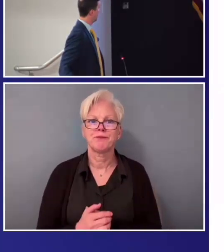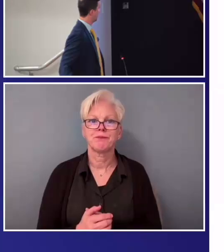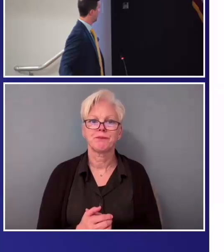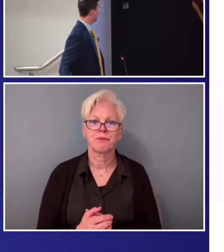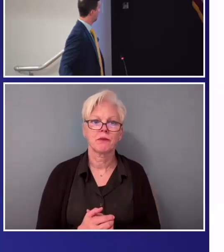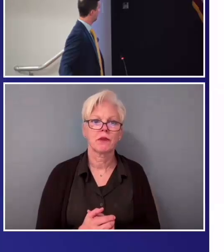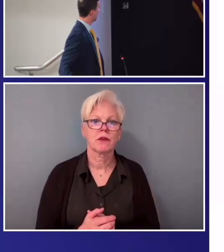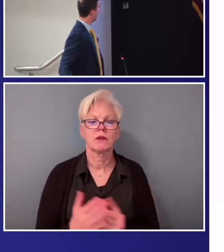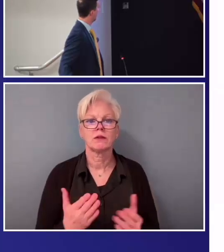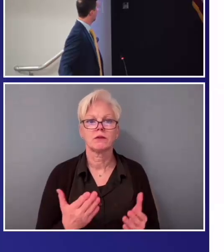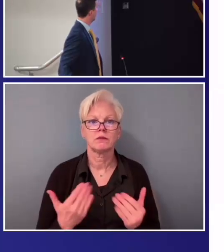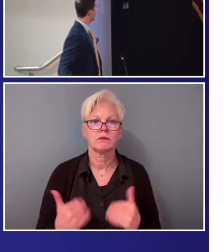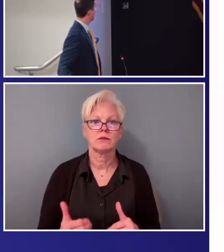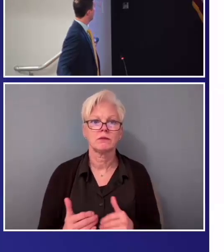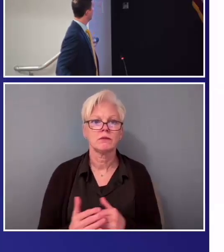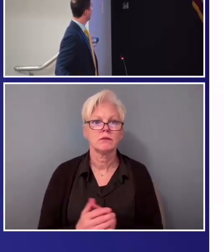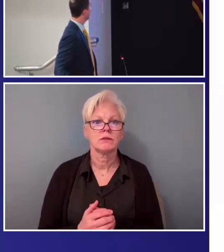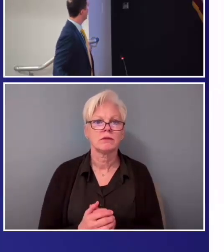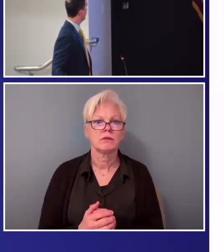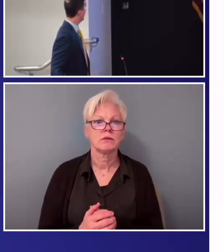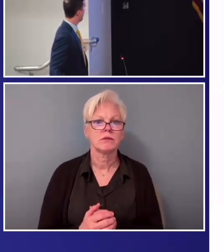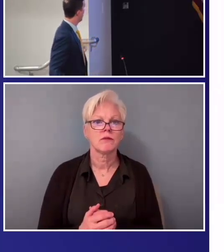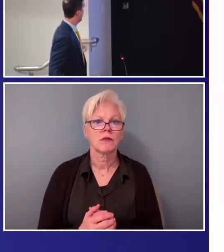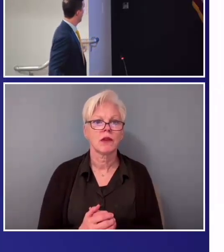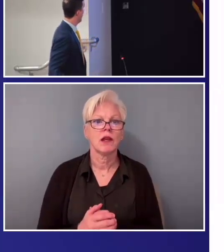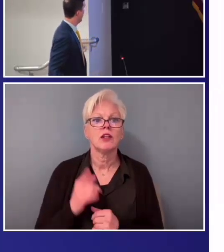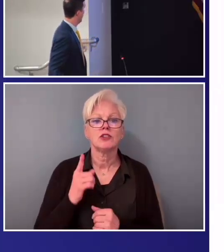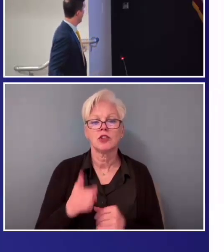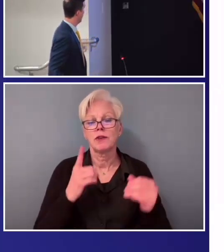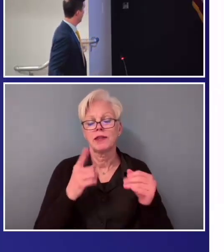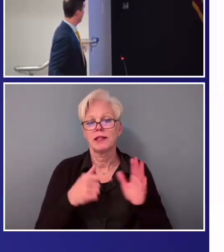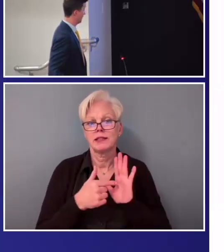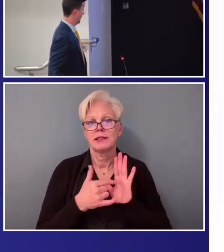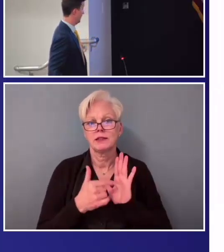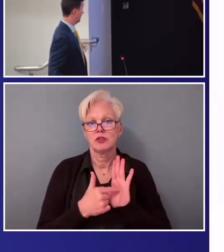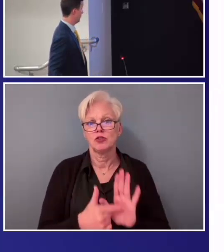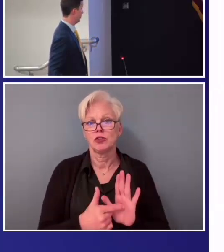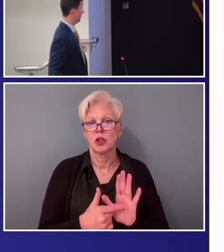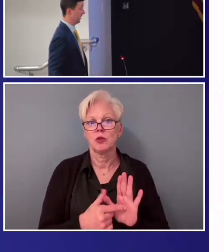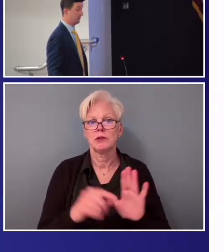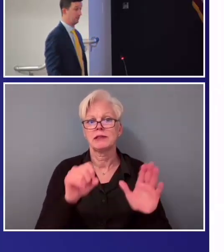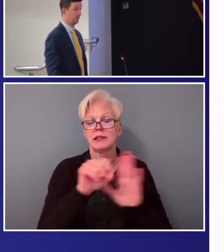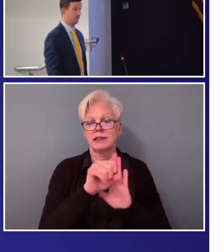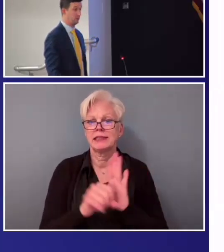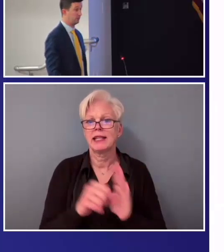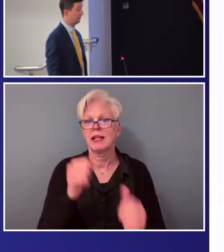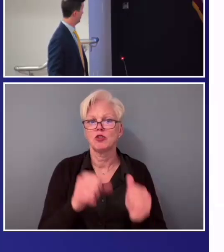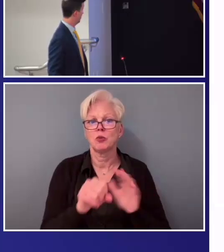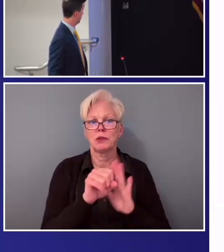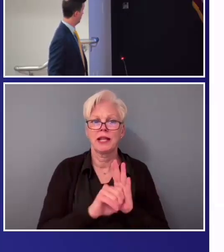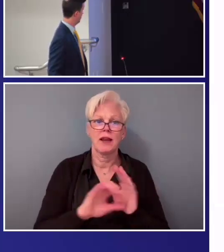Next slide. Thank you. So this is now a breakdown of states, which states have the most failing programs